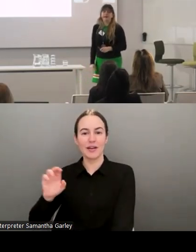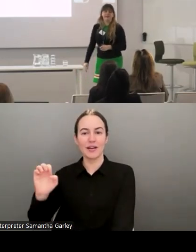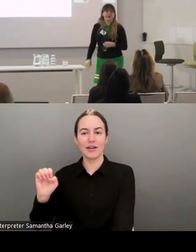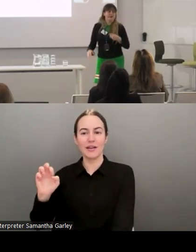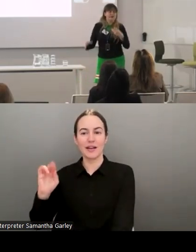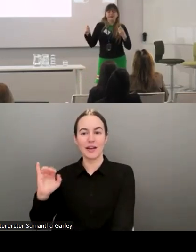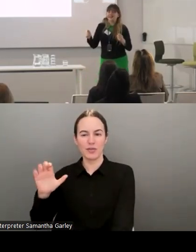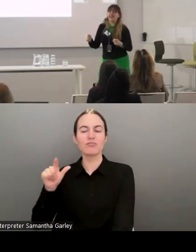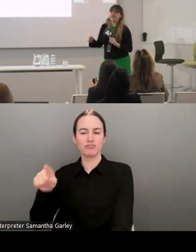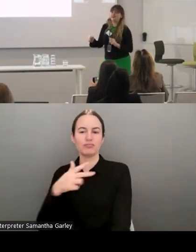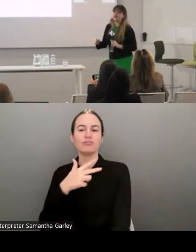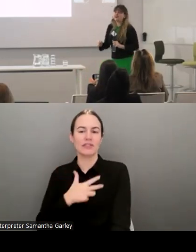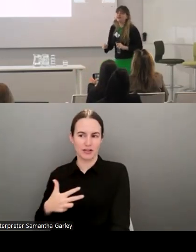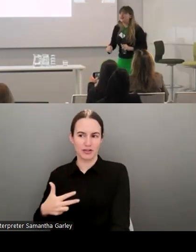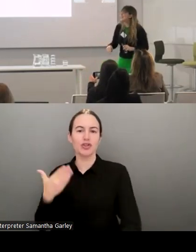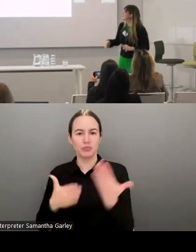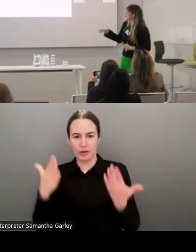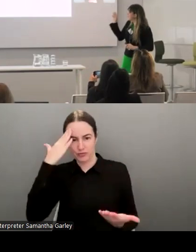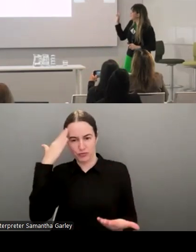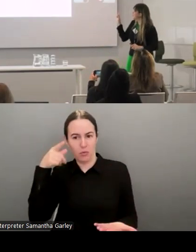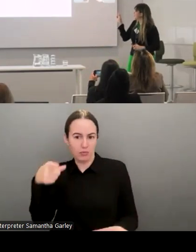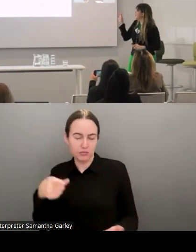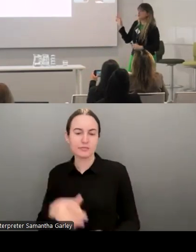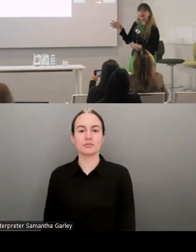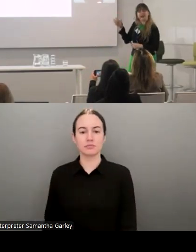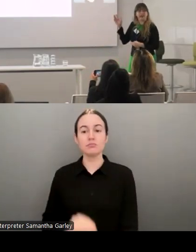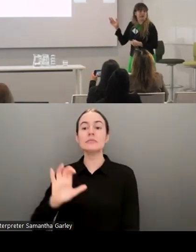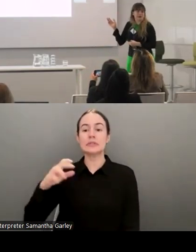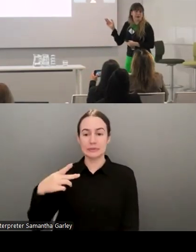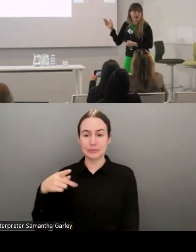he's a yeah, he's a person that lives with cerebral palsy and is also a poet